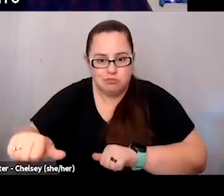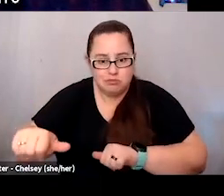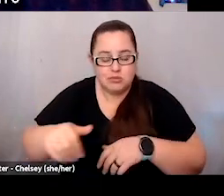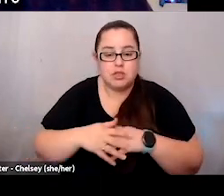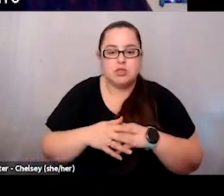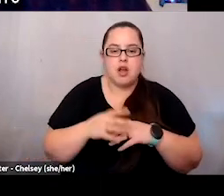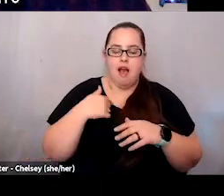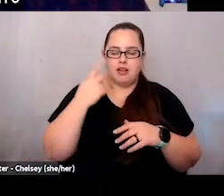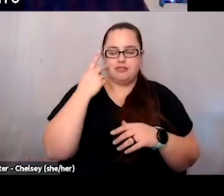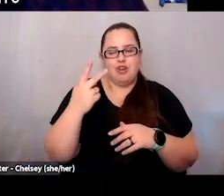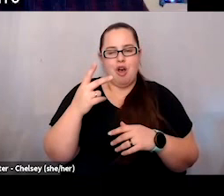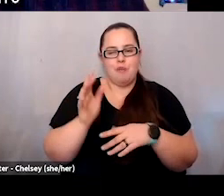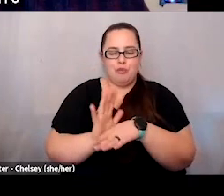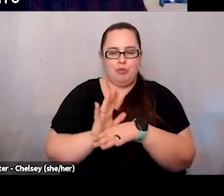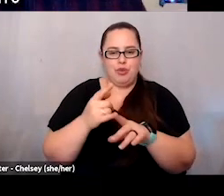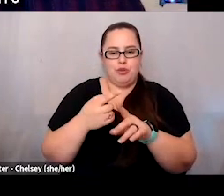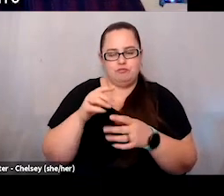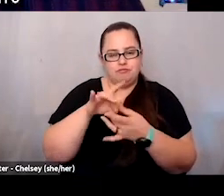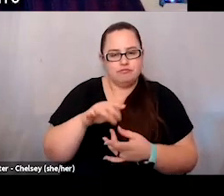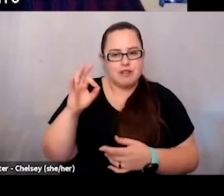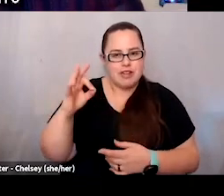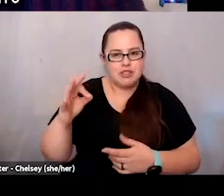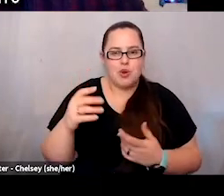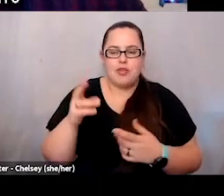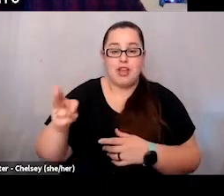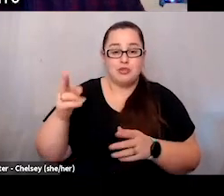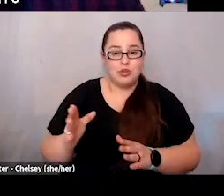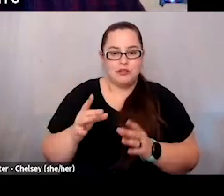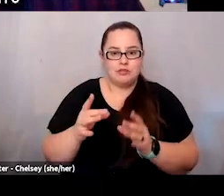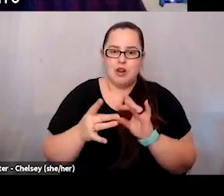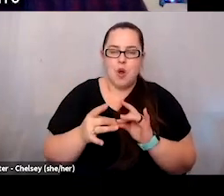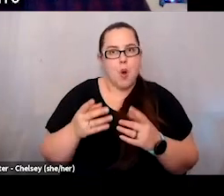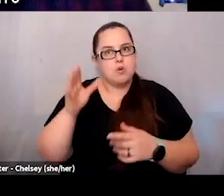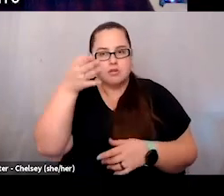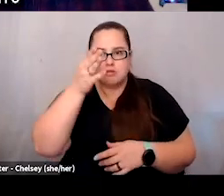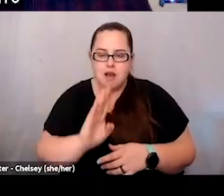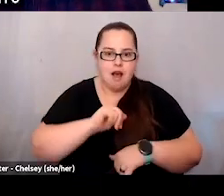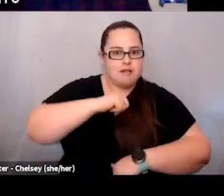historian talked about how, you know, God had created this beautiful valley here. And the